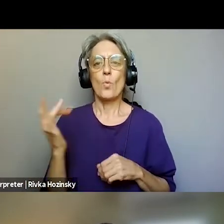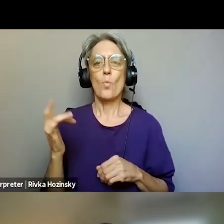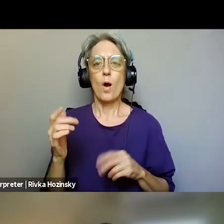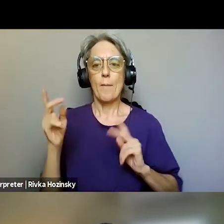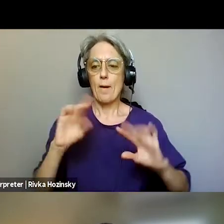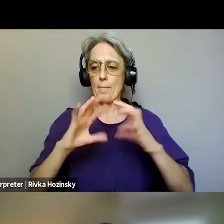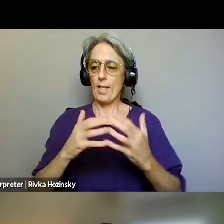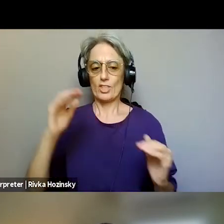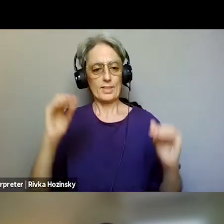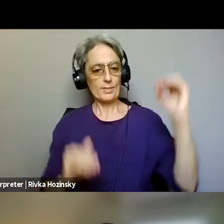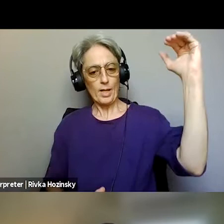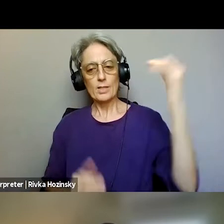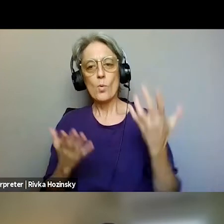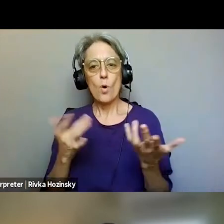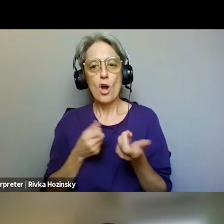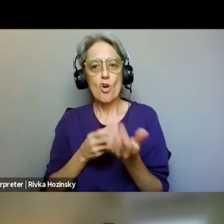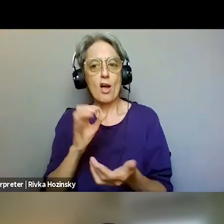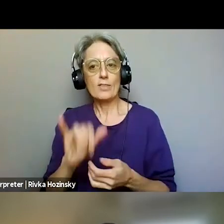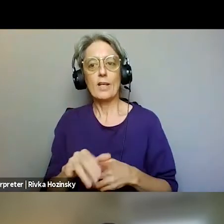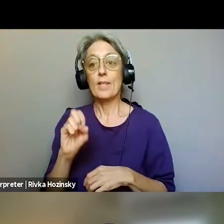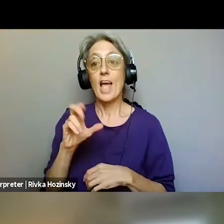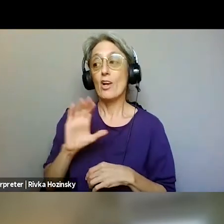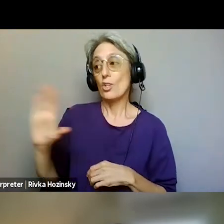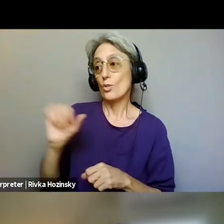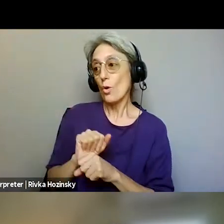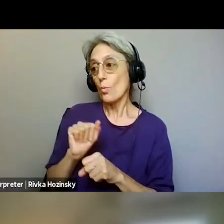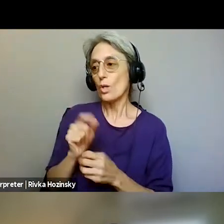some of the work you're doing is trying to start to do that looking at some of those pathways but